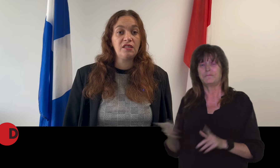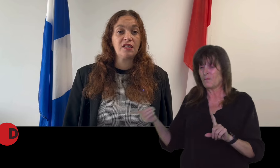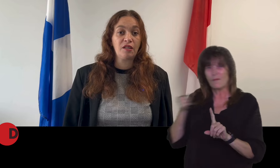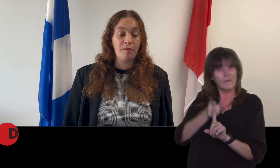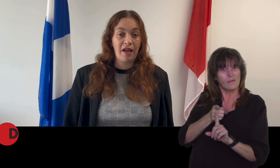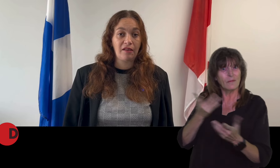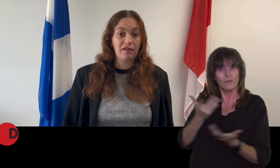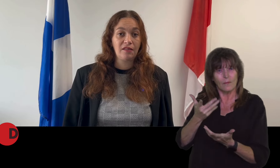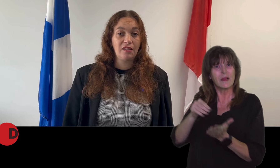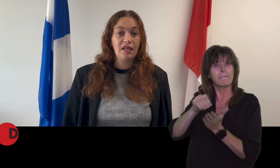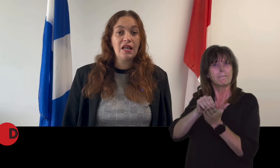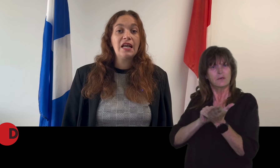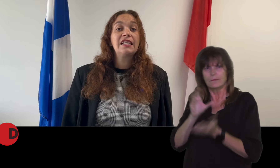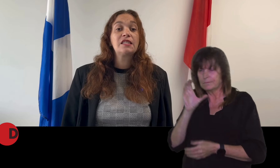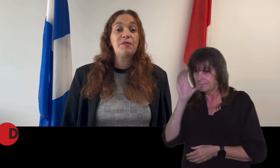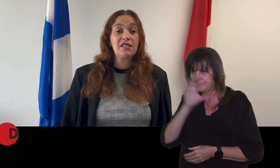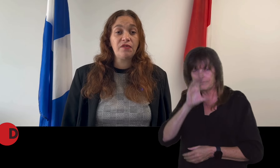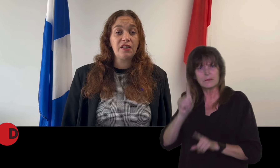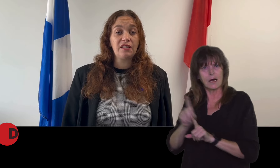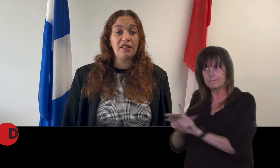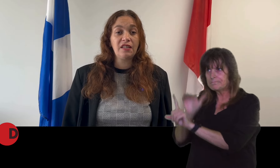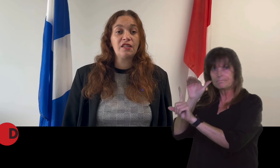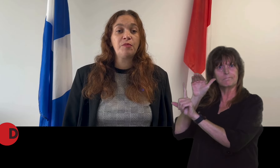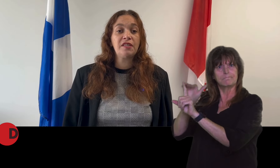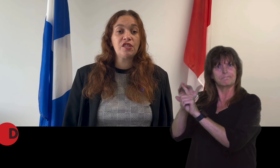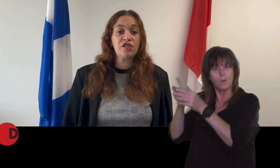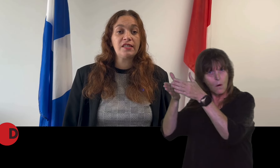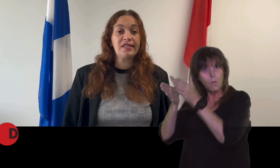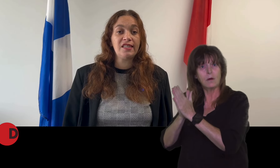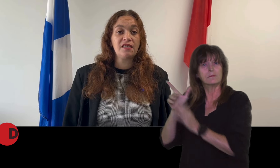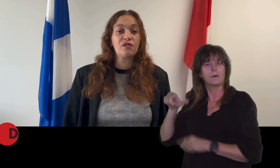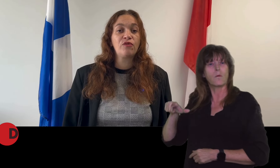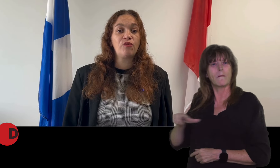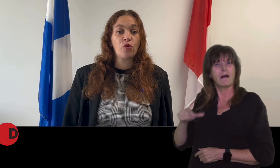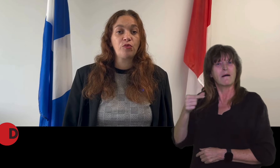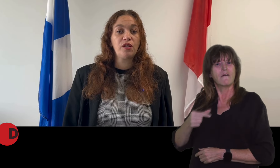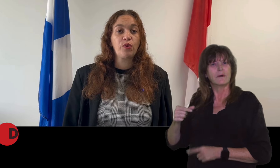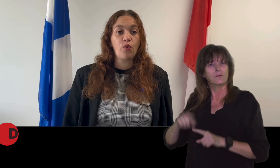Specifically, the petition seeks to formally request the Quebec Government